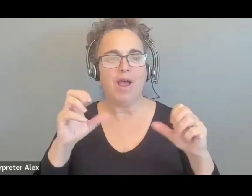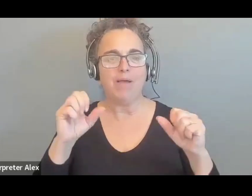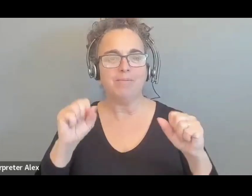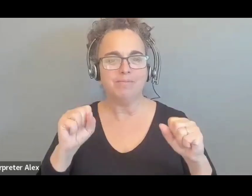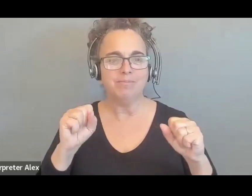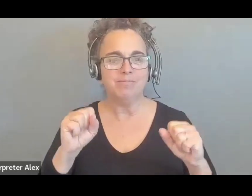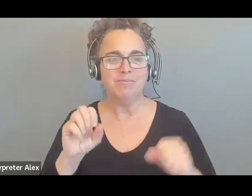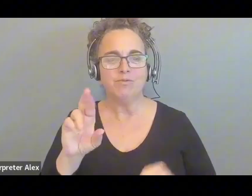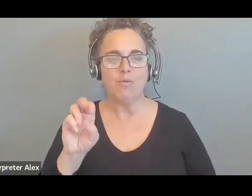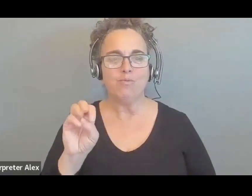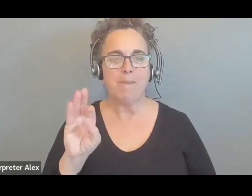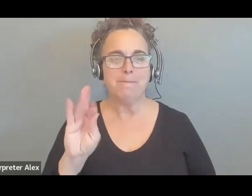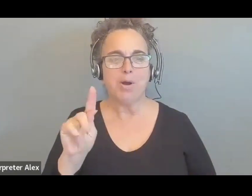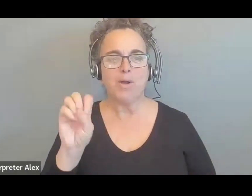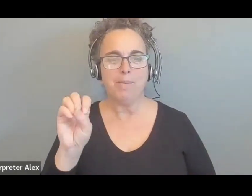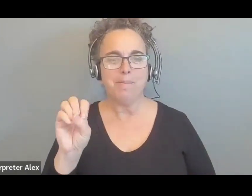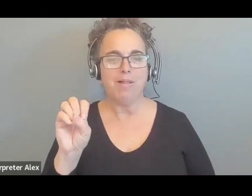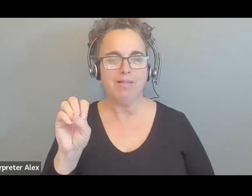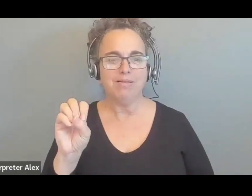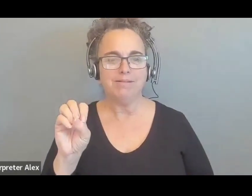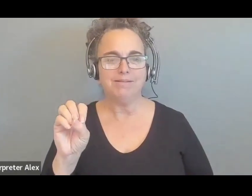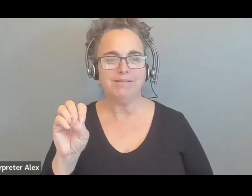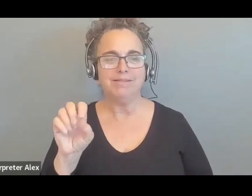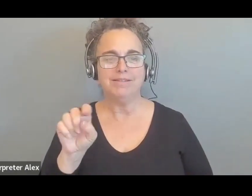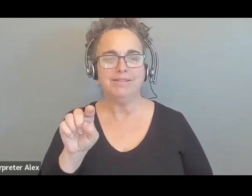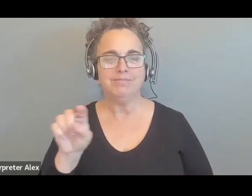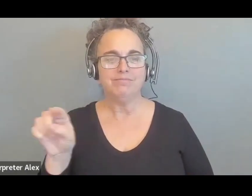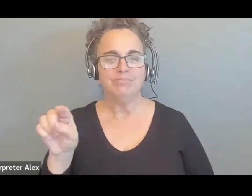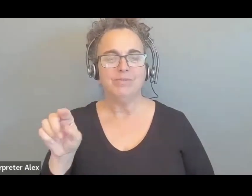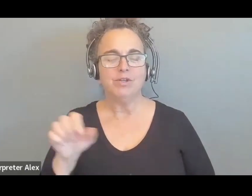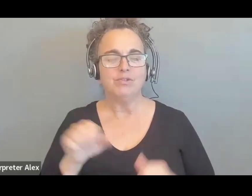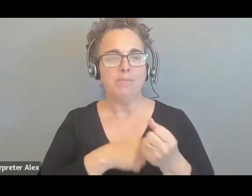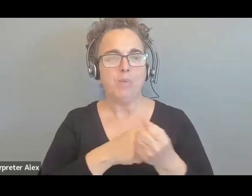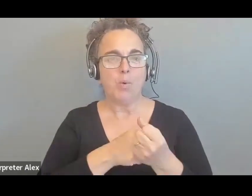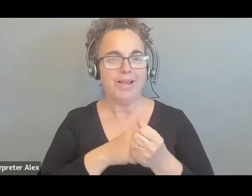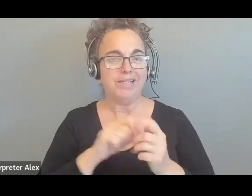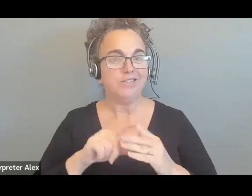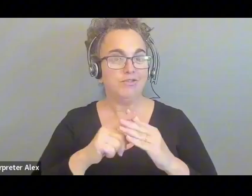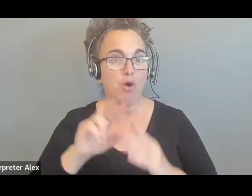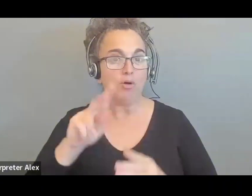a global program supporting startup building product for people with disabilities.